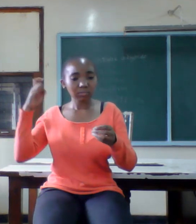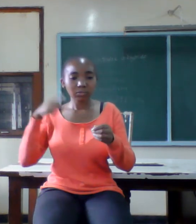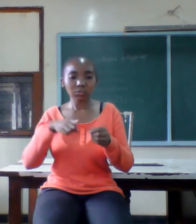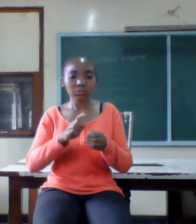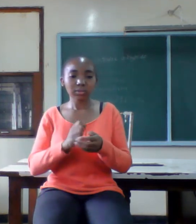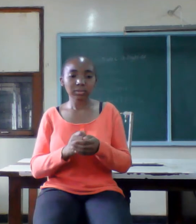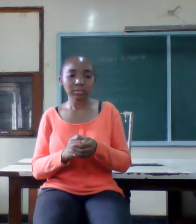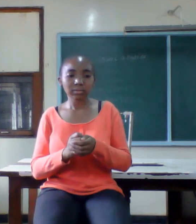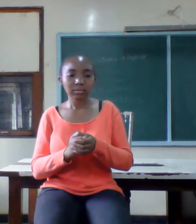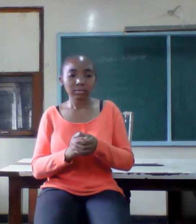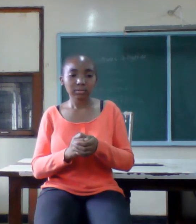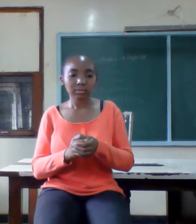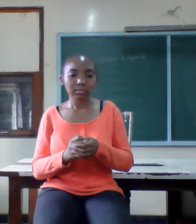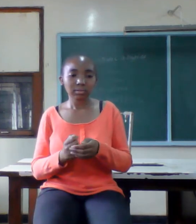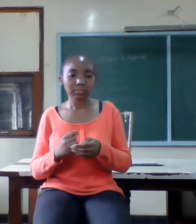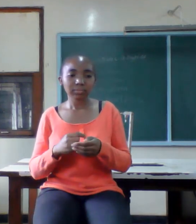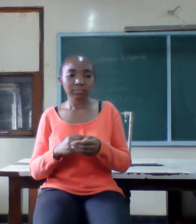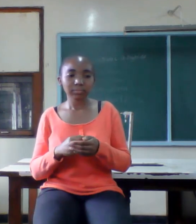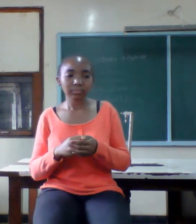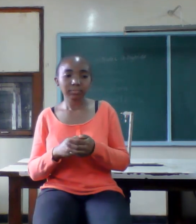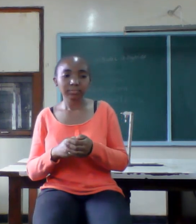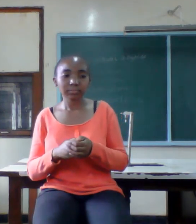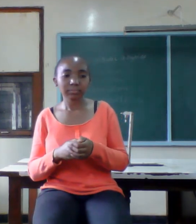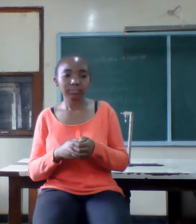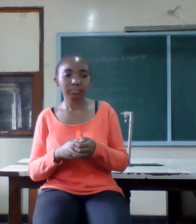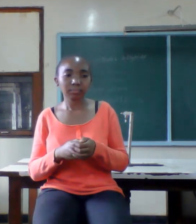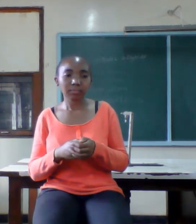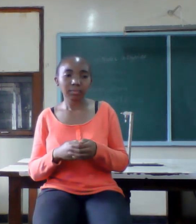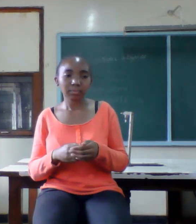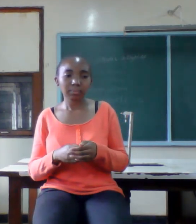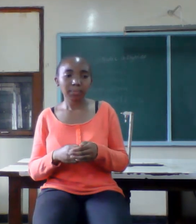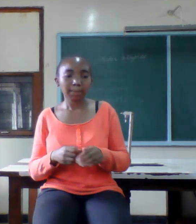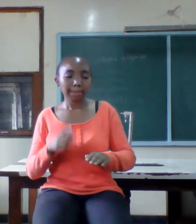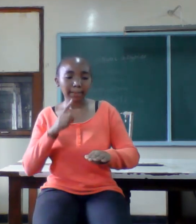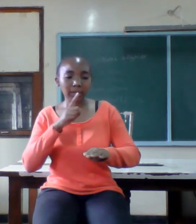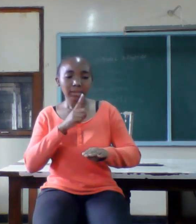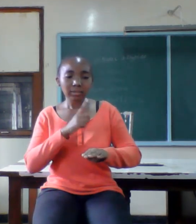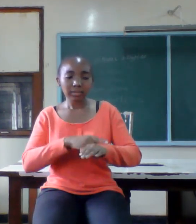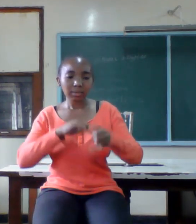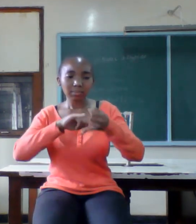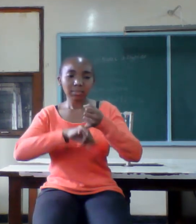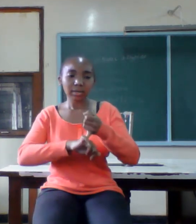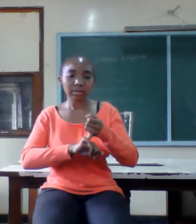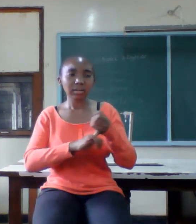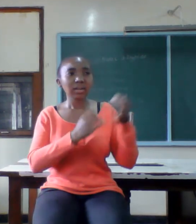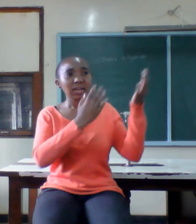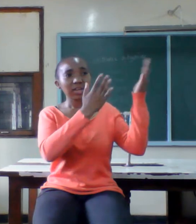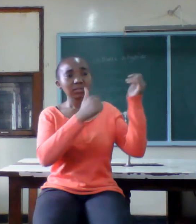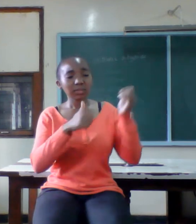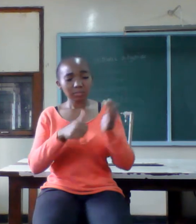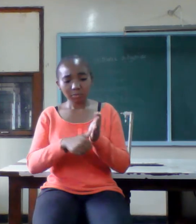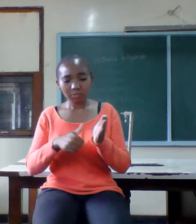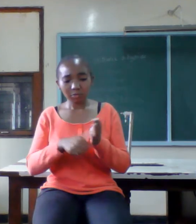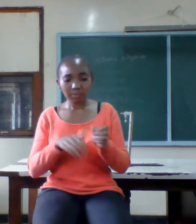height get married with declaring war when you get married you must declare war against